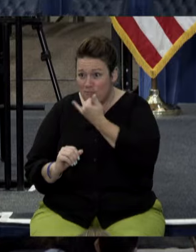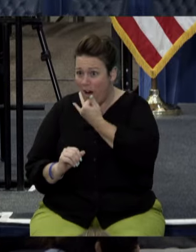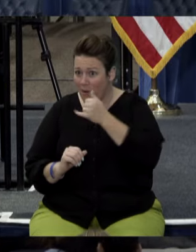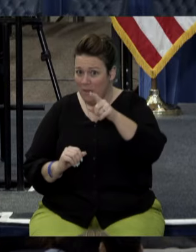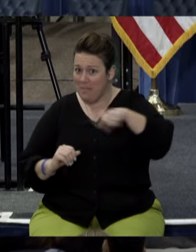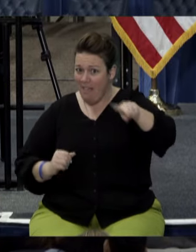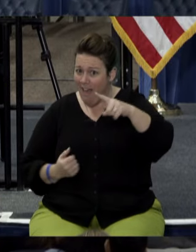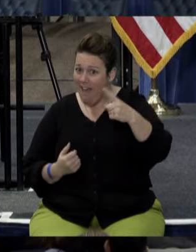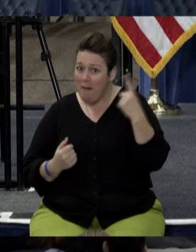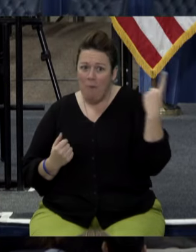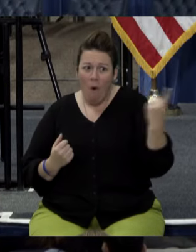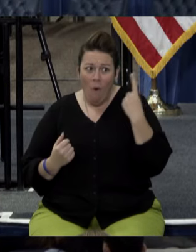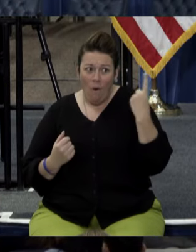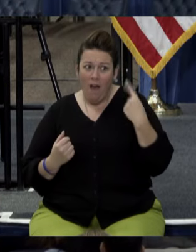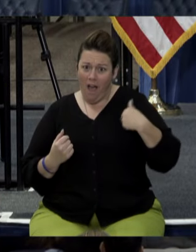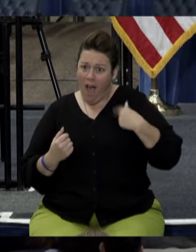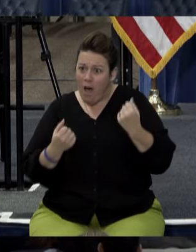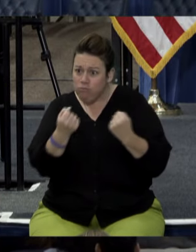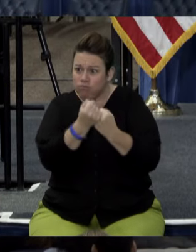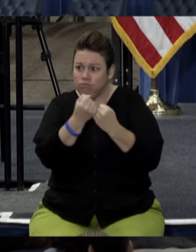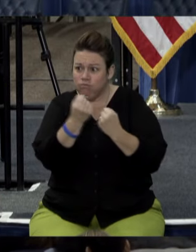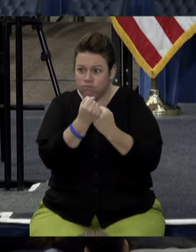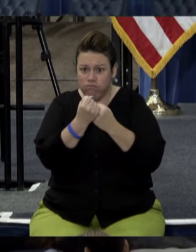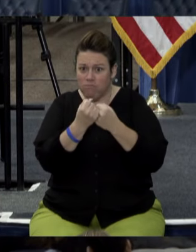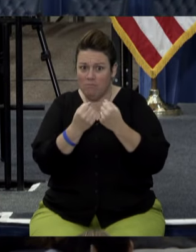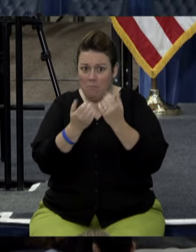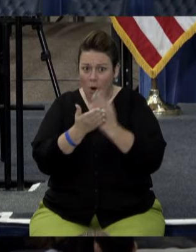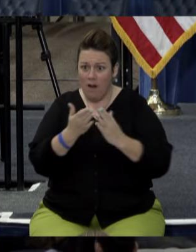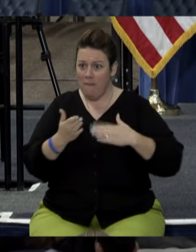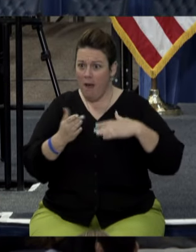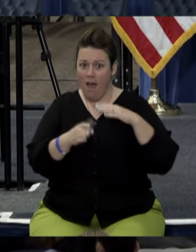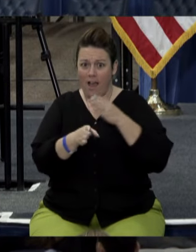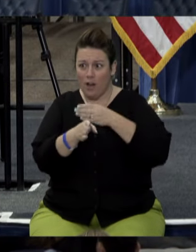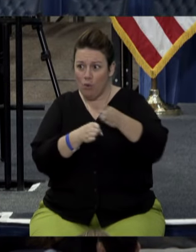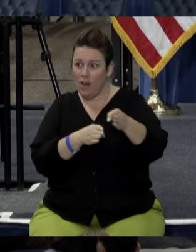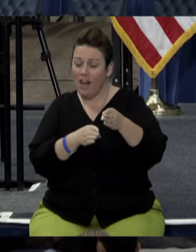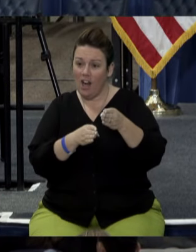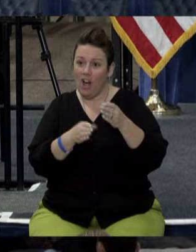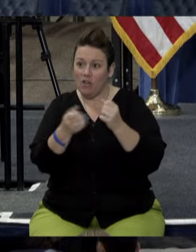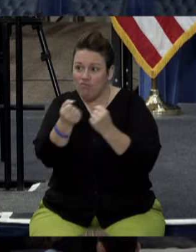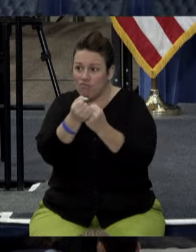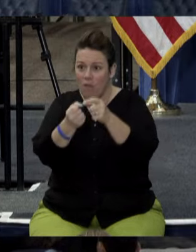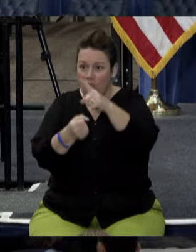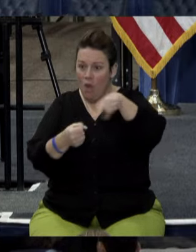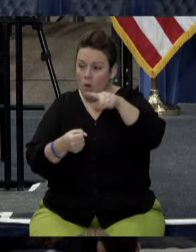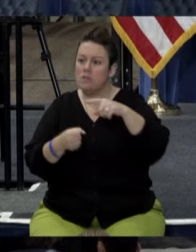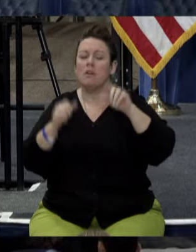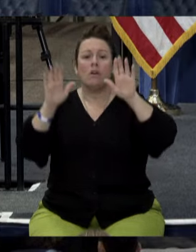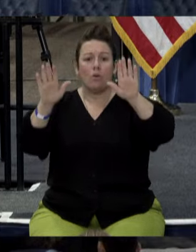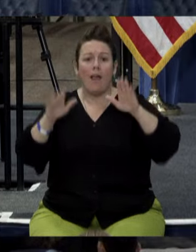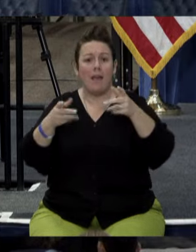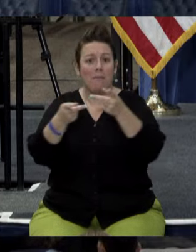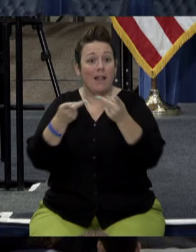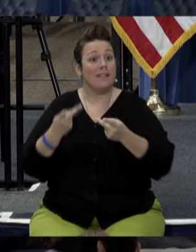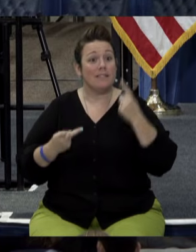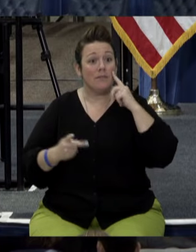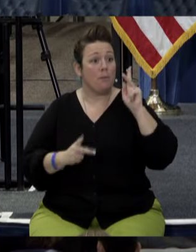was always a very big part of my career. They're fabulous for people who don't have a caregiver,